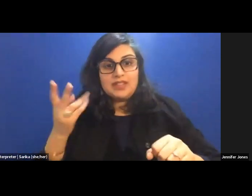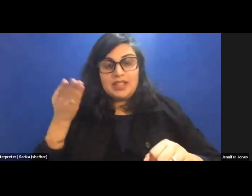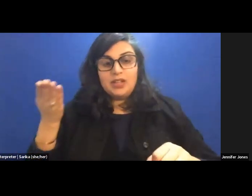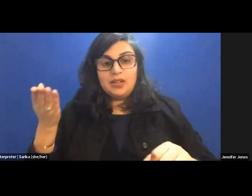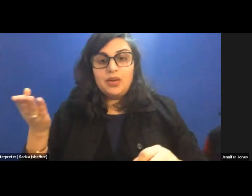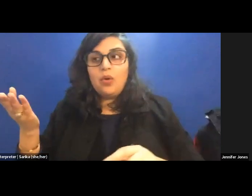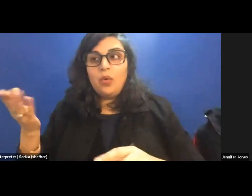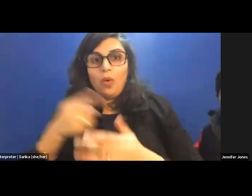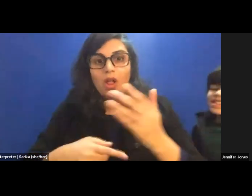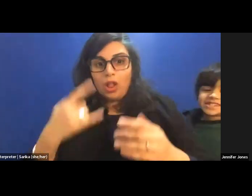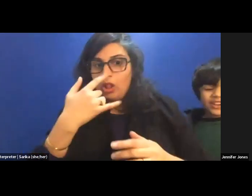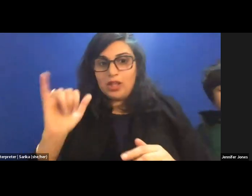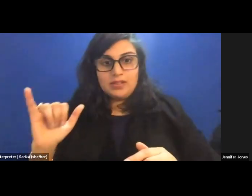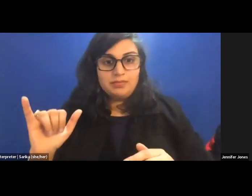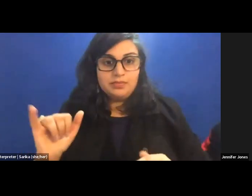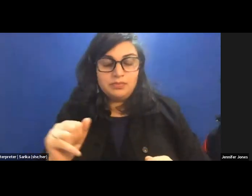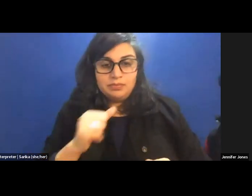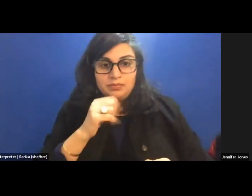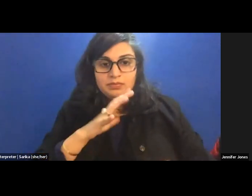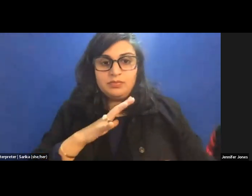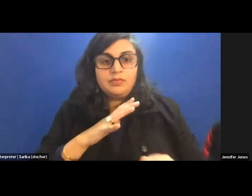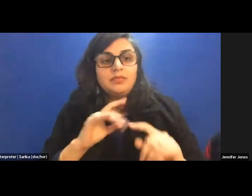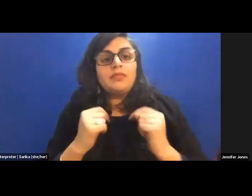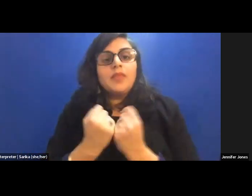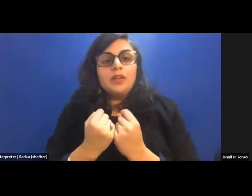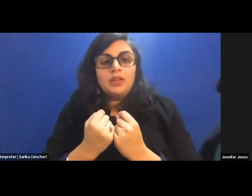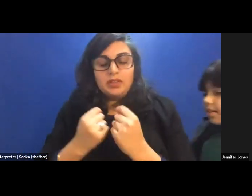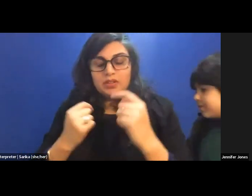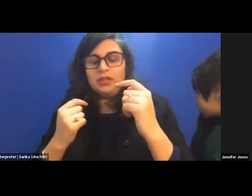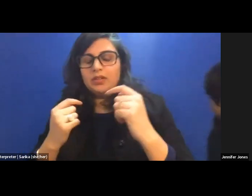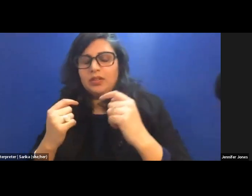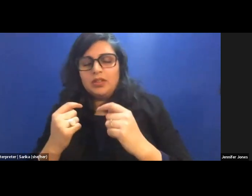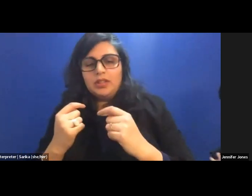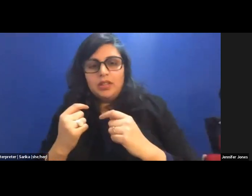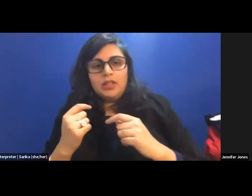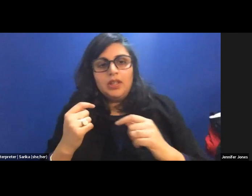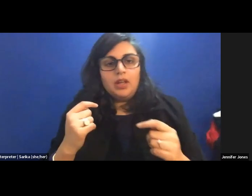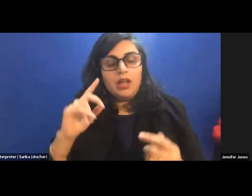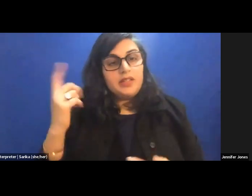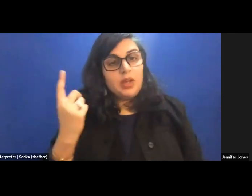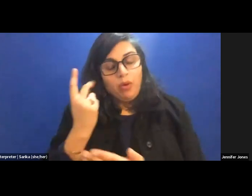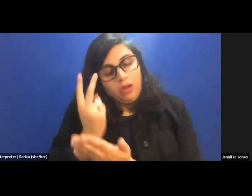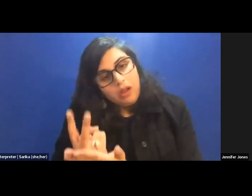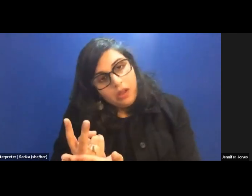bridge to leave the downtown area, I was able to see that there was what